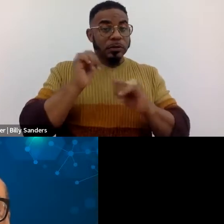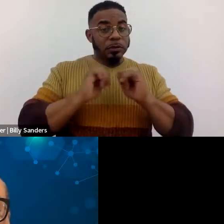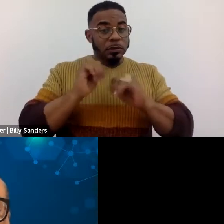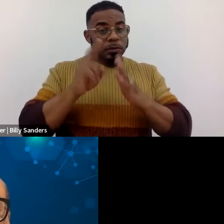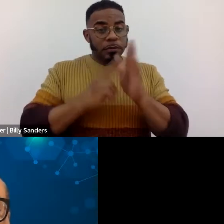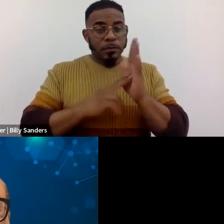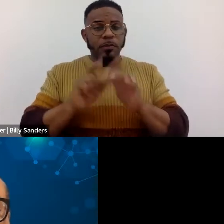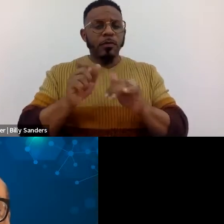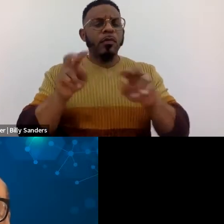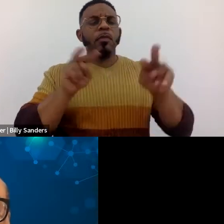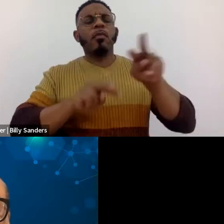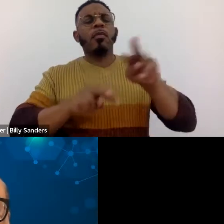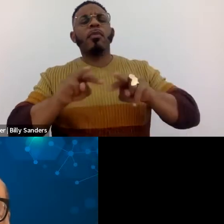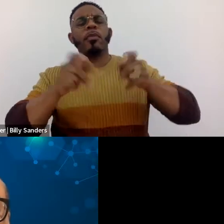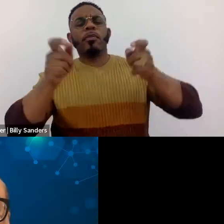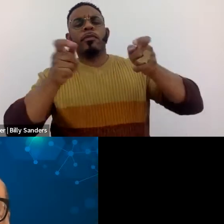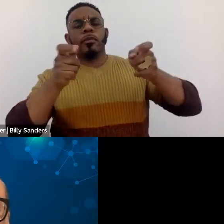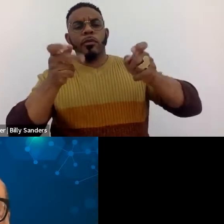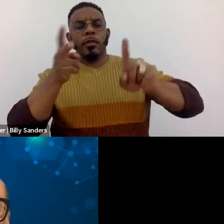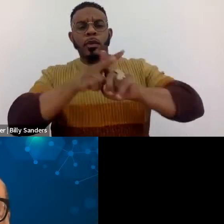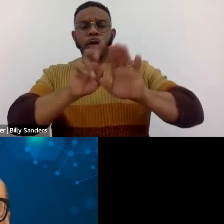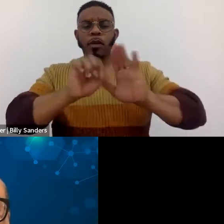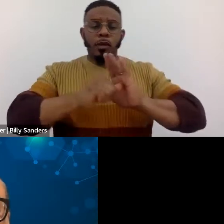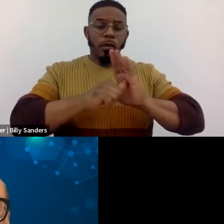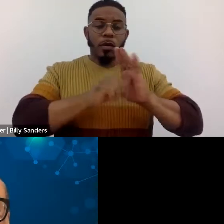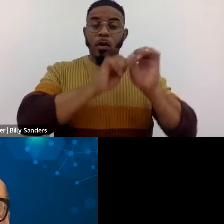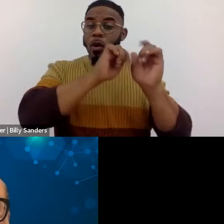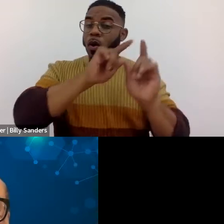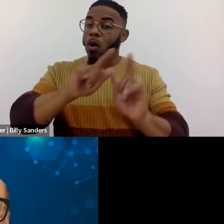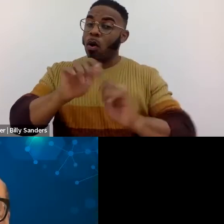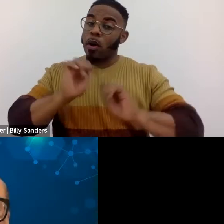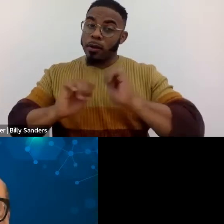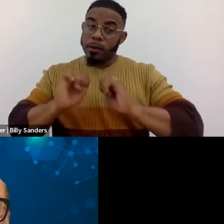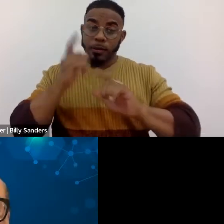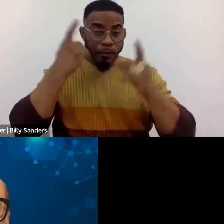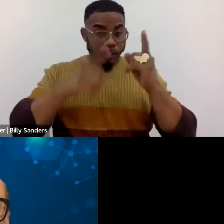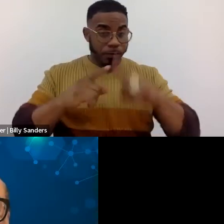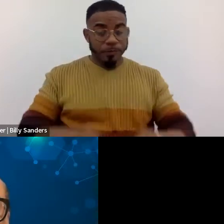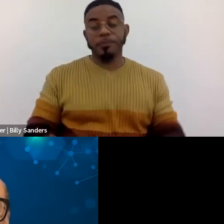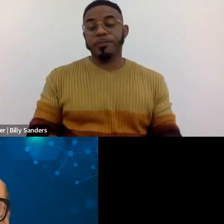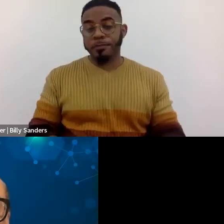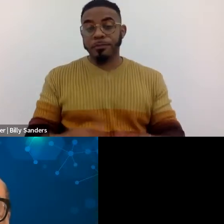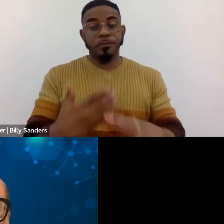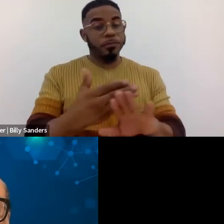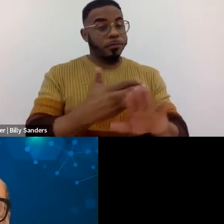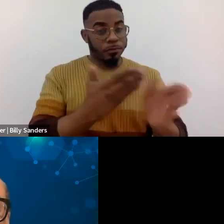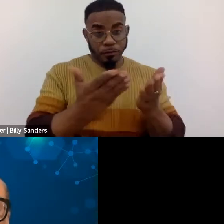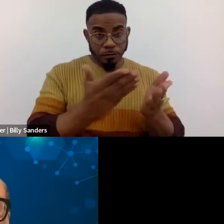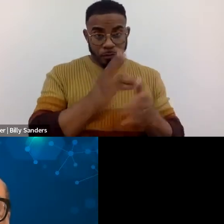where she oversaw the administration and enforcement of all entertainment agreements. Before her service at the union,